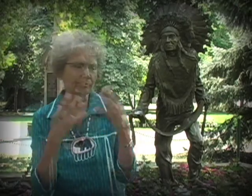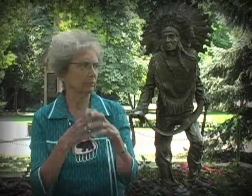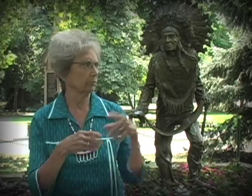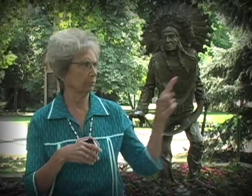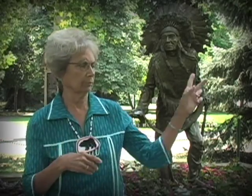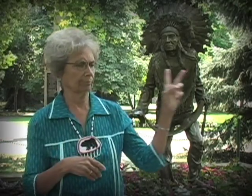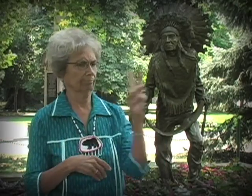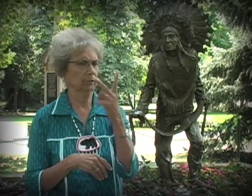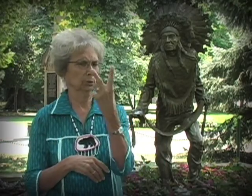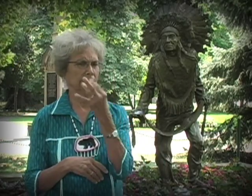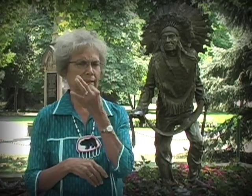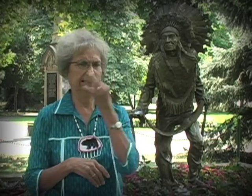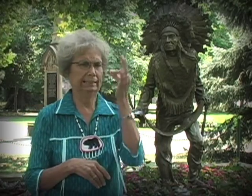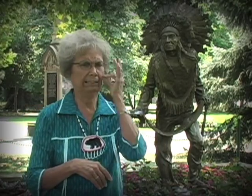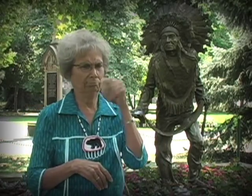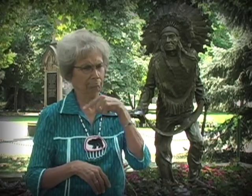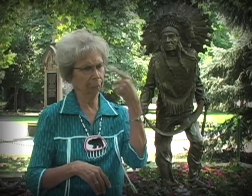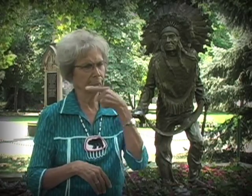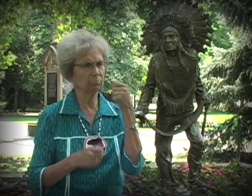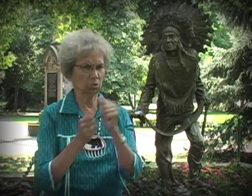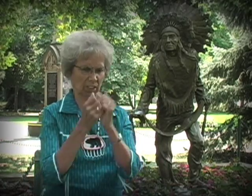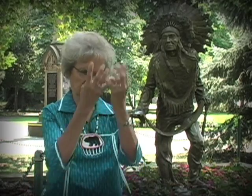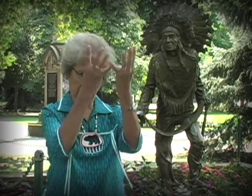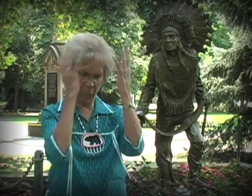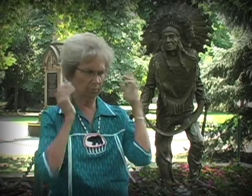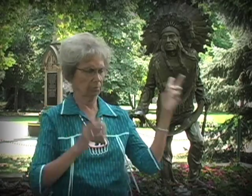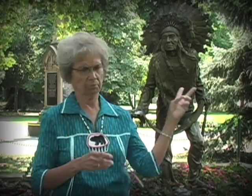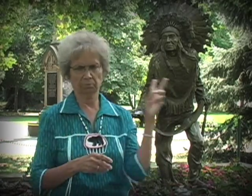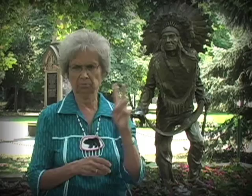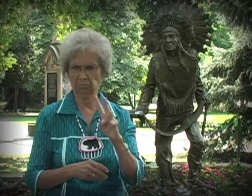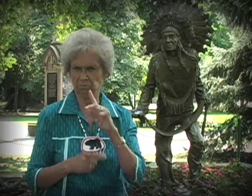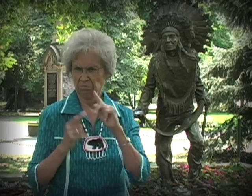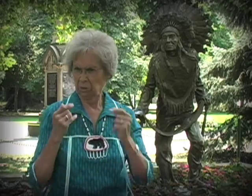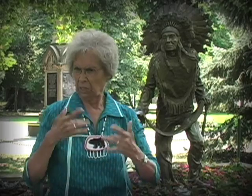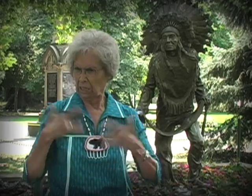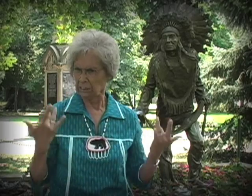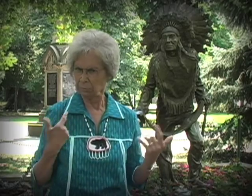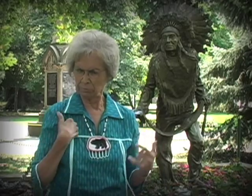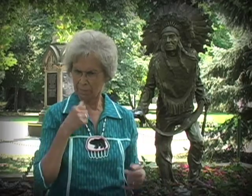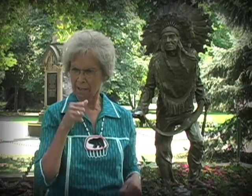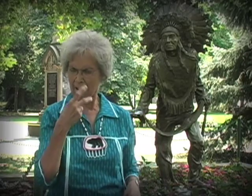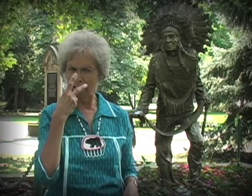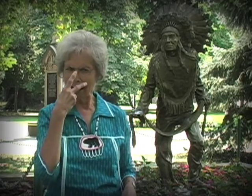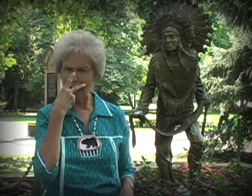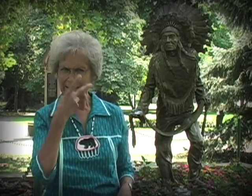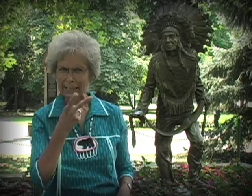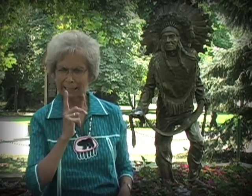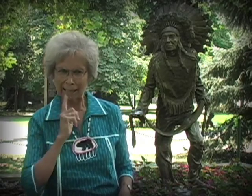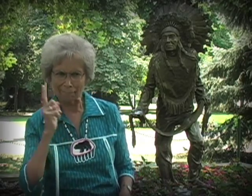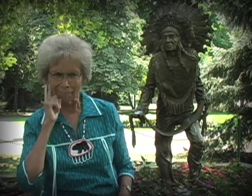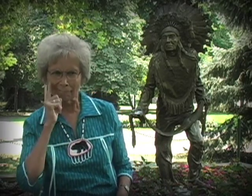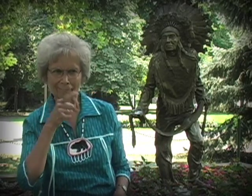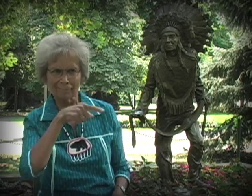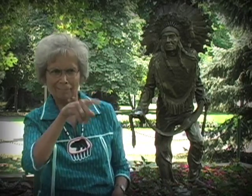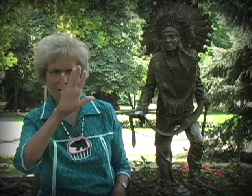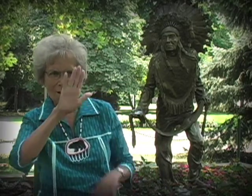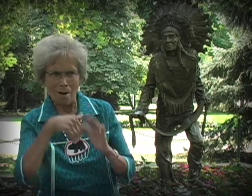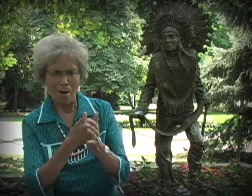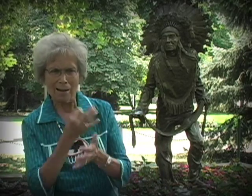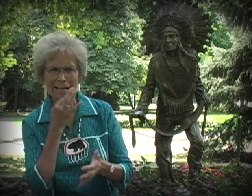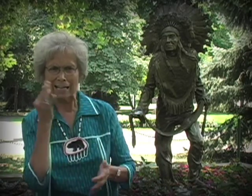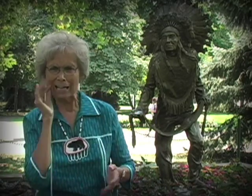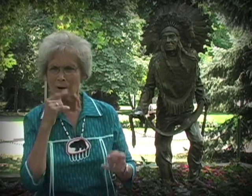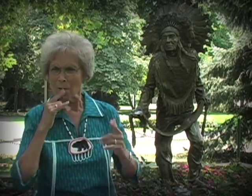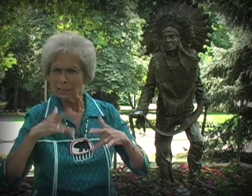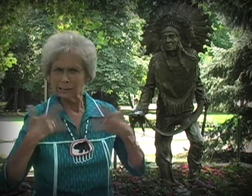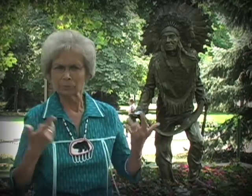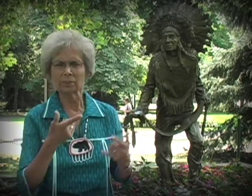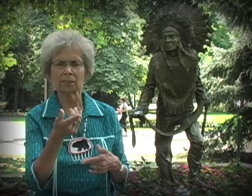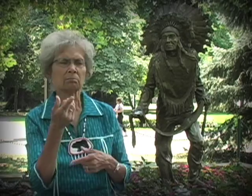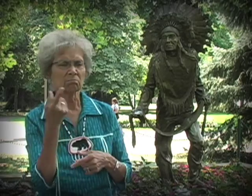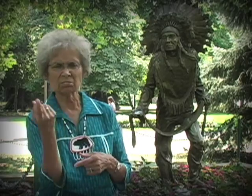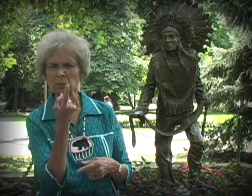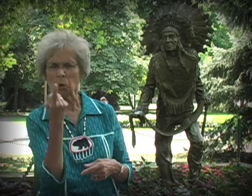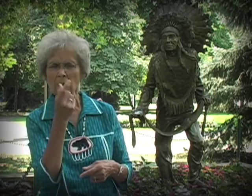Two hearing Native Americans wearing feathers indicating them being chiefs. They approached me and inquired about Deaf people.